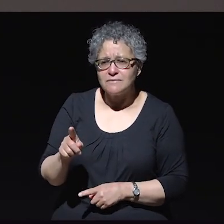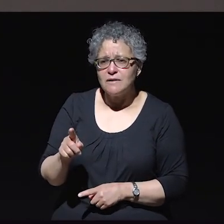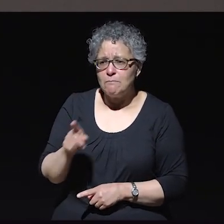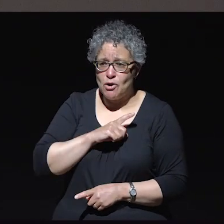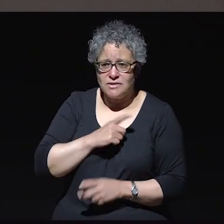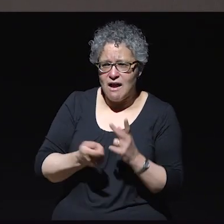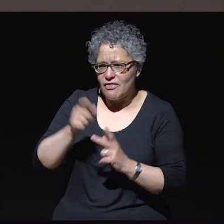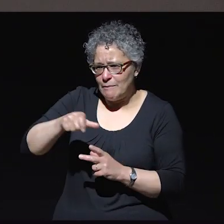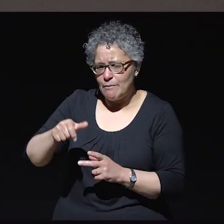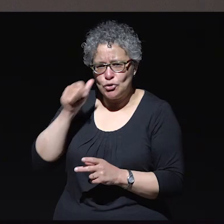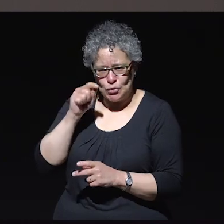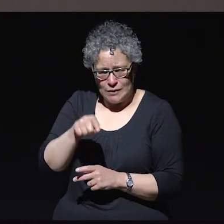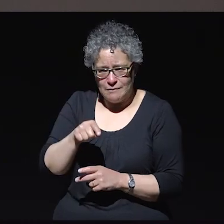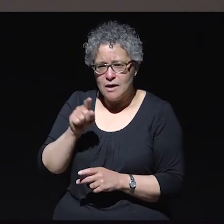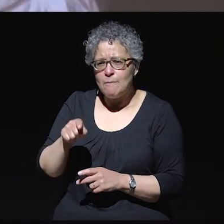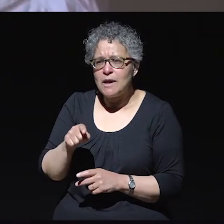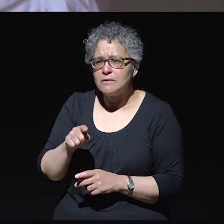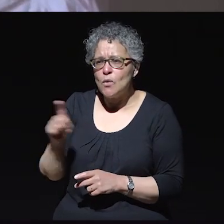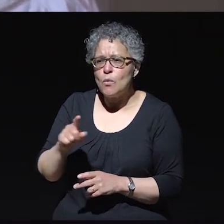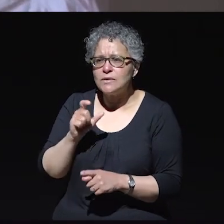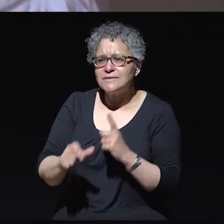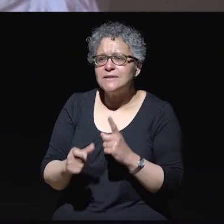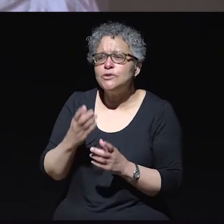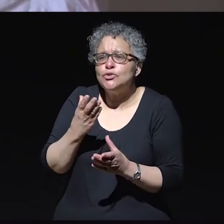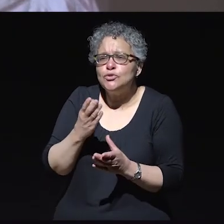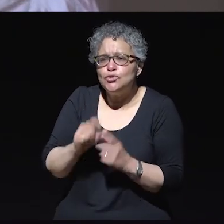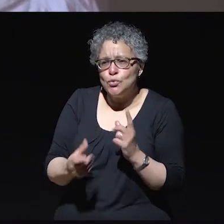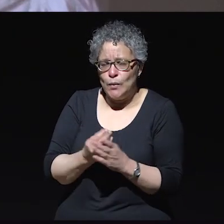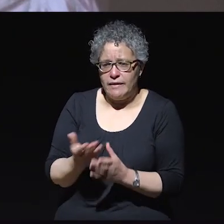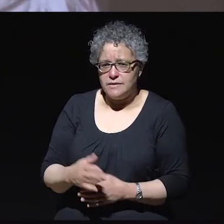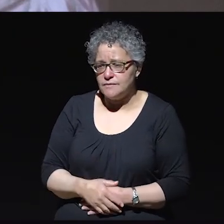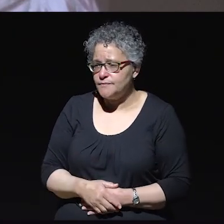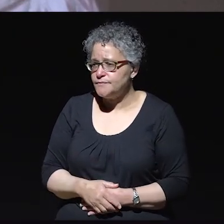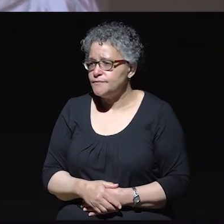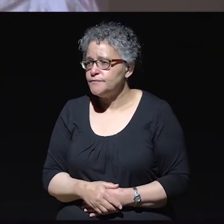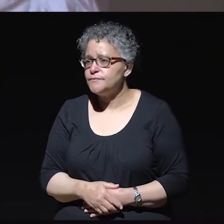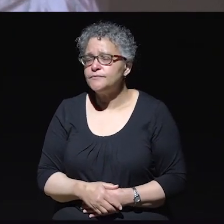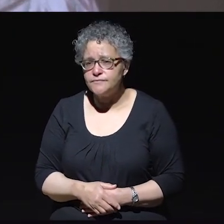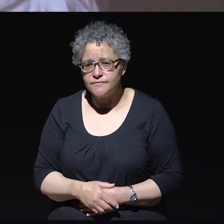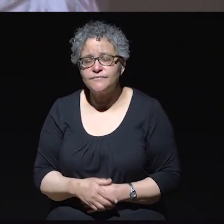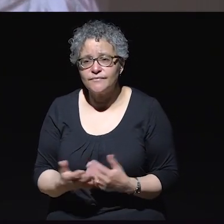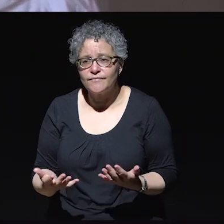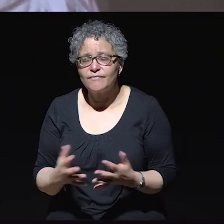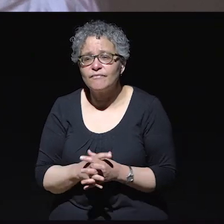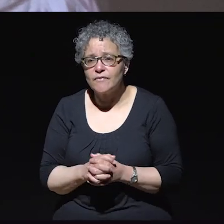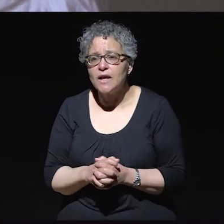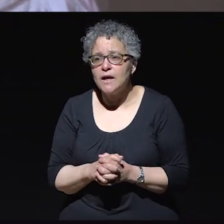And, indeed, what did other artists do with Van Dyck? So, I think, given the link that's been made